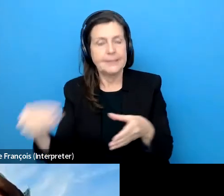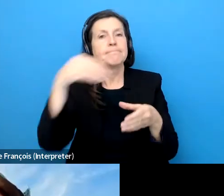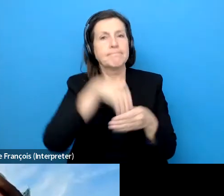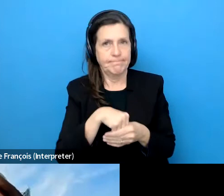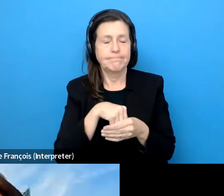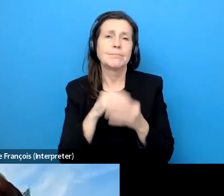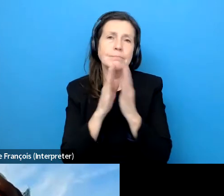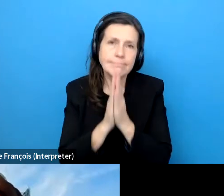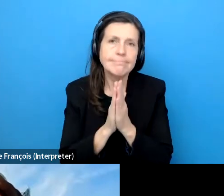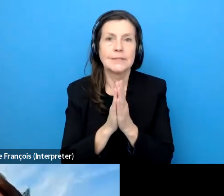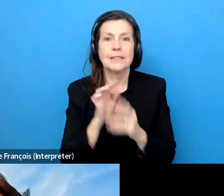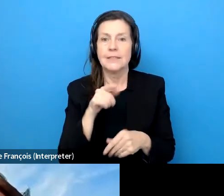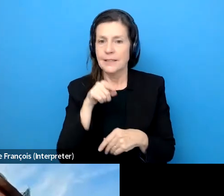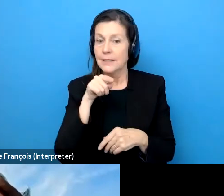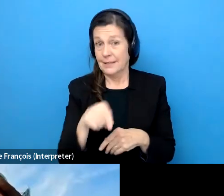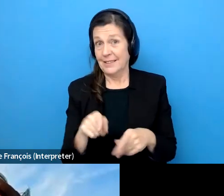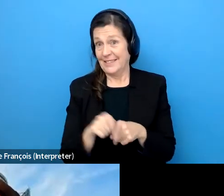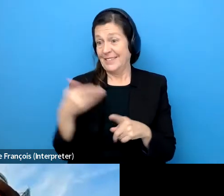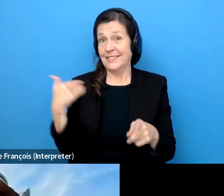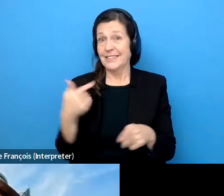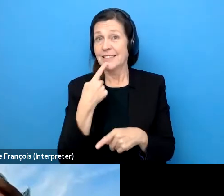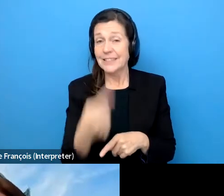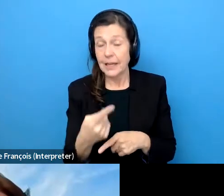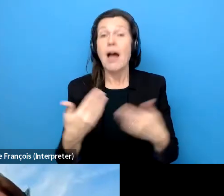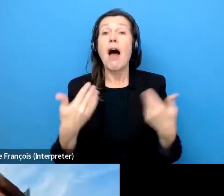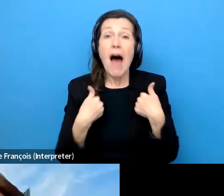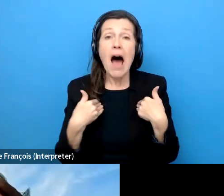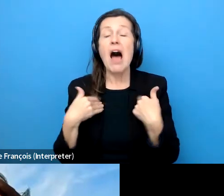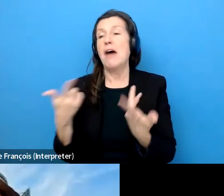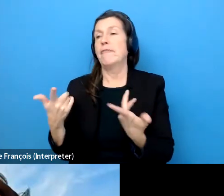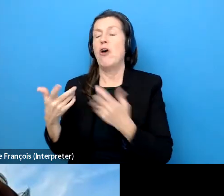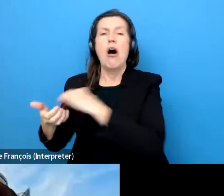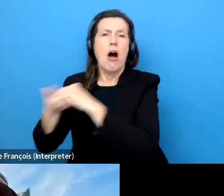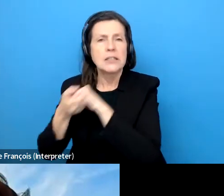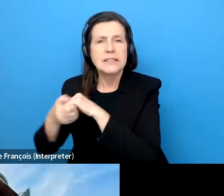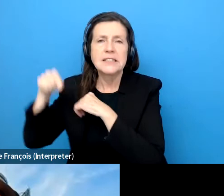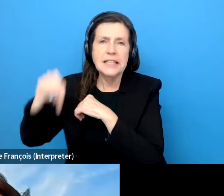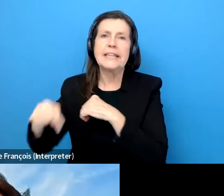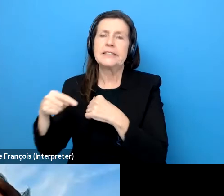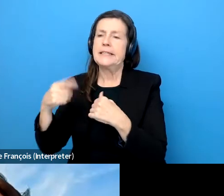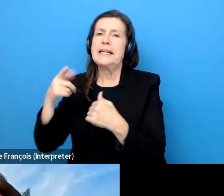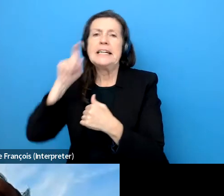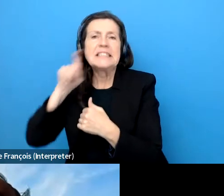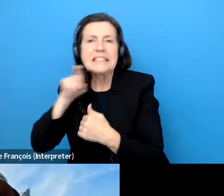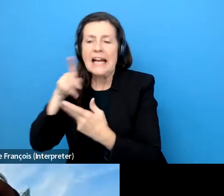Because as I said, we have organizations on sexual exploitation, organizations representing women and girls,